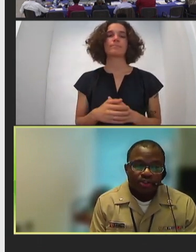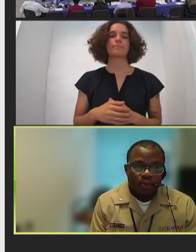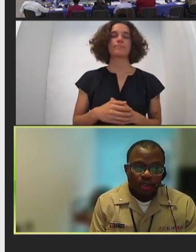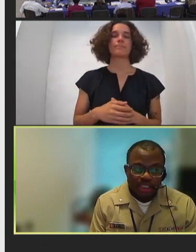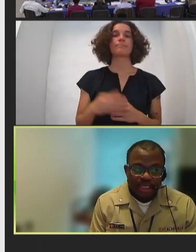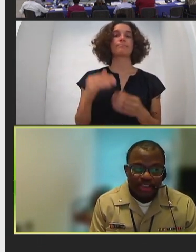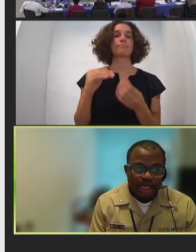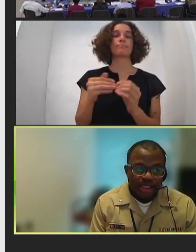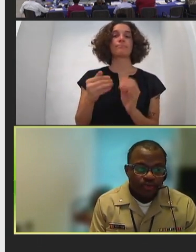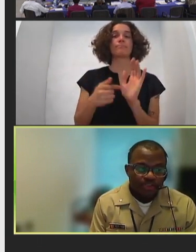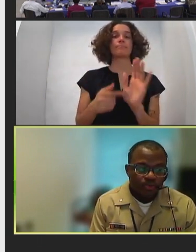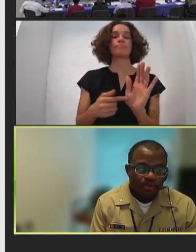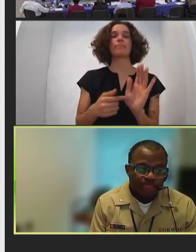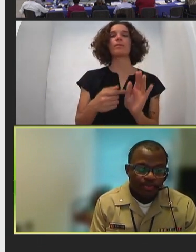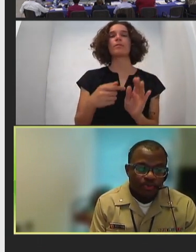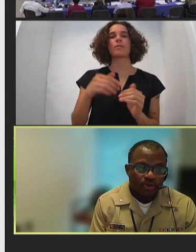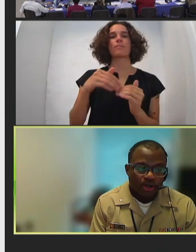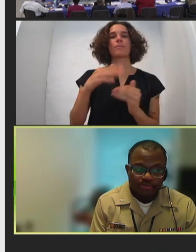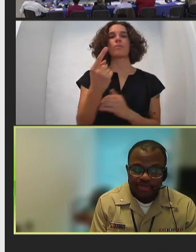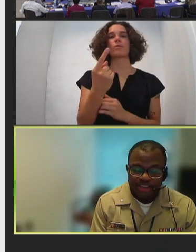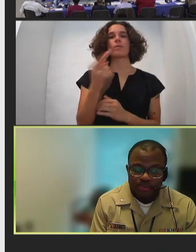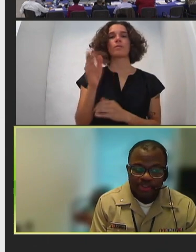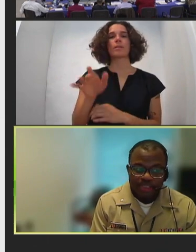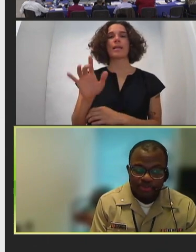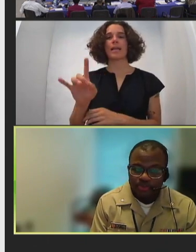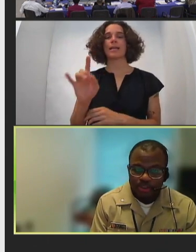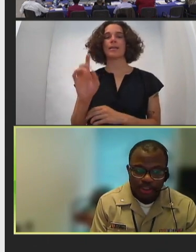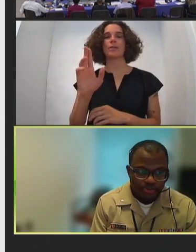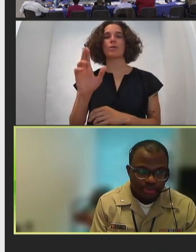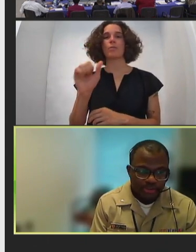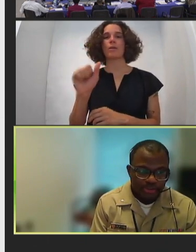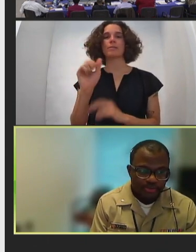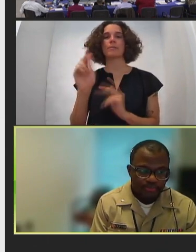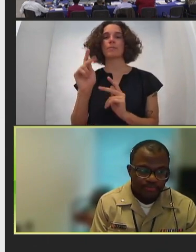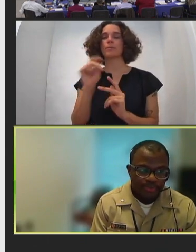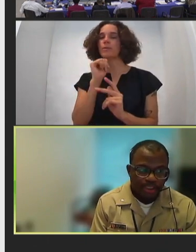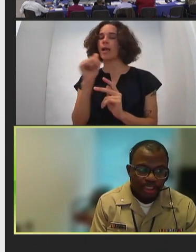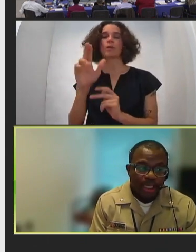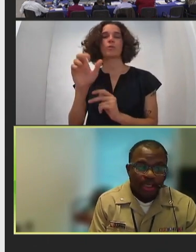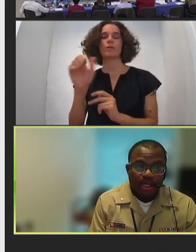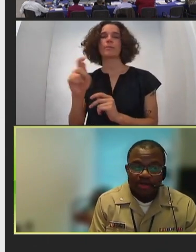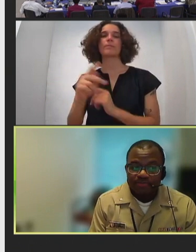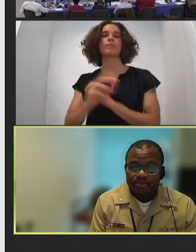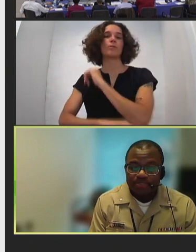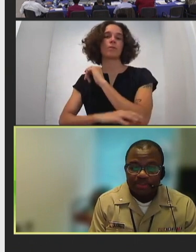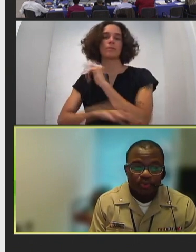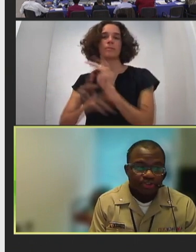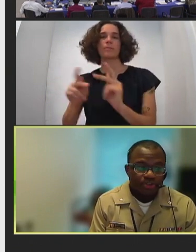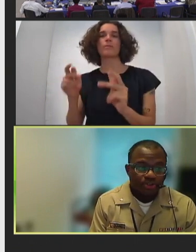one in eight non-U.S.-born people are infected with M. tuberculosis. However, people with certain